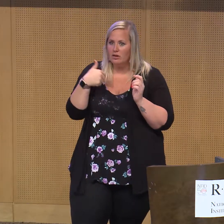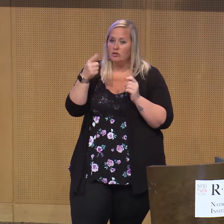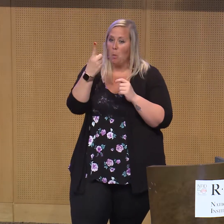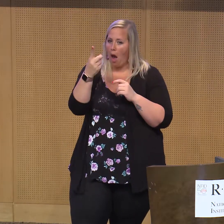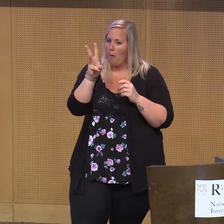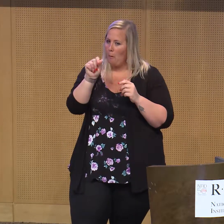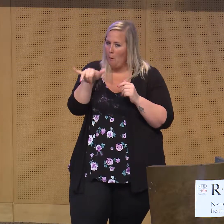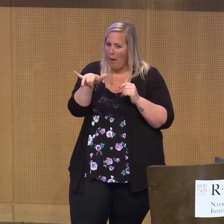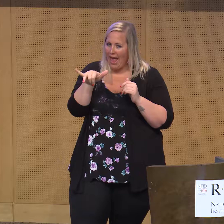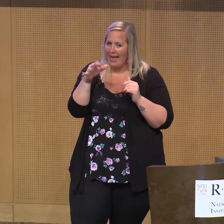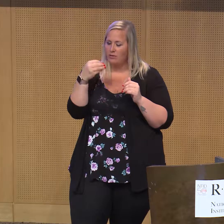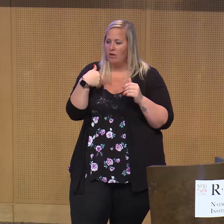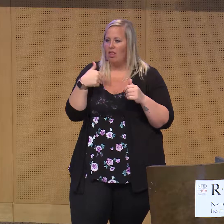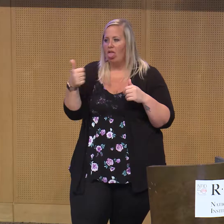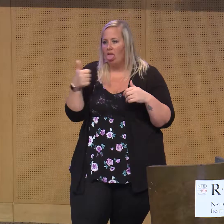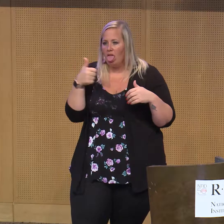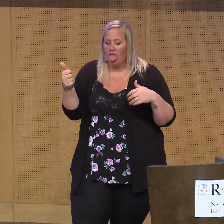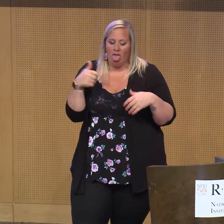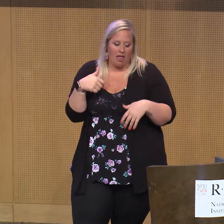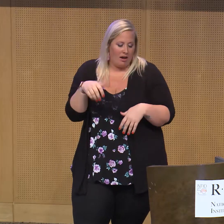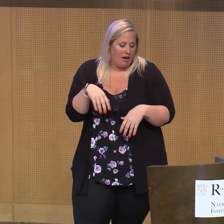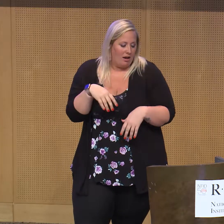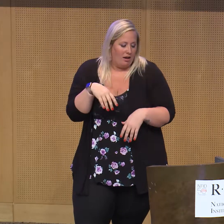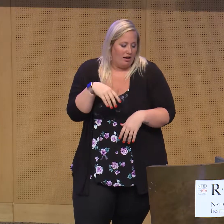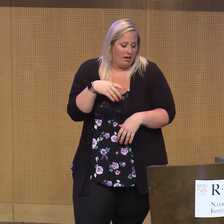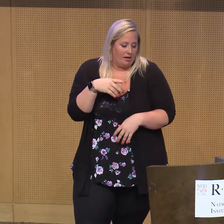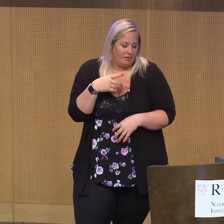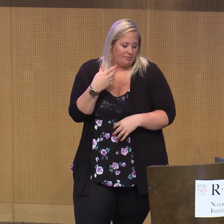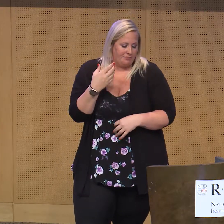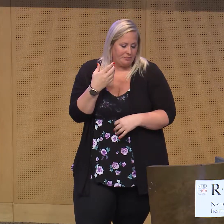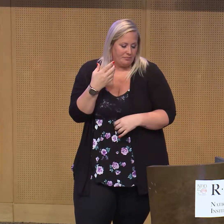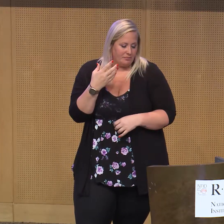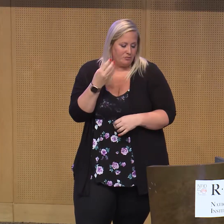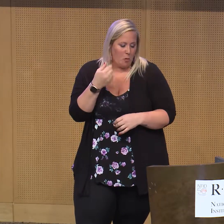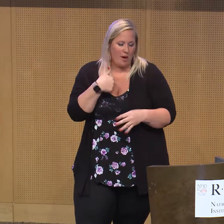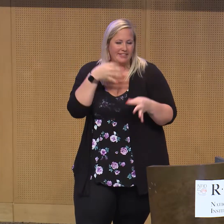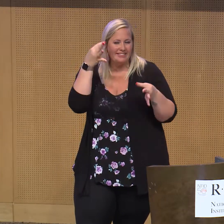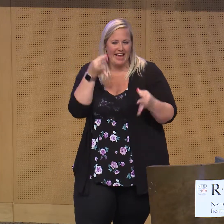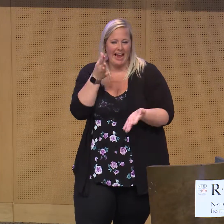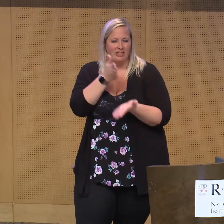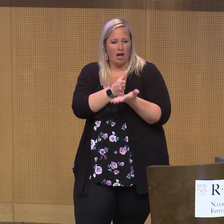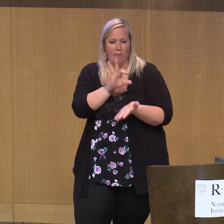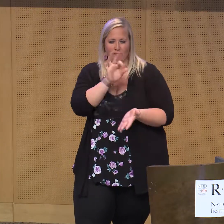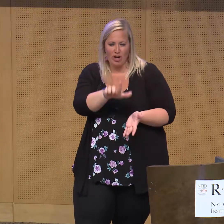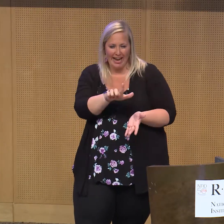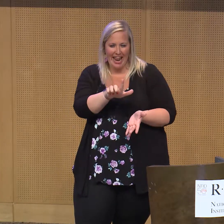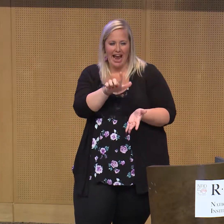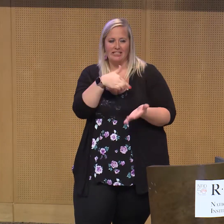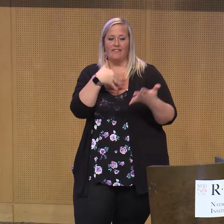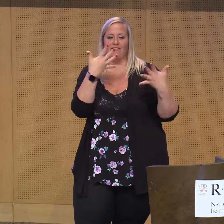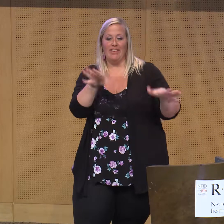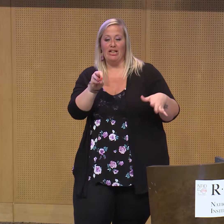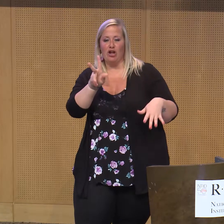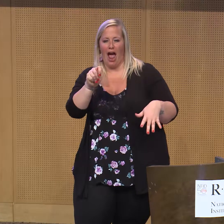I had about an hour commute one way to my job, and so that was exhausting on top of all the freelance work I did.